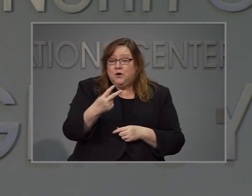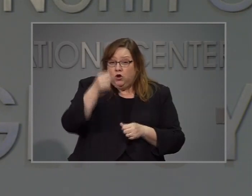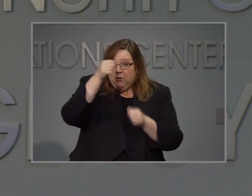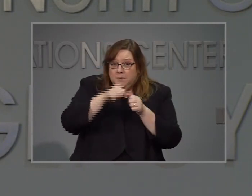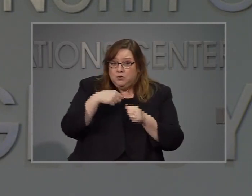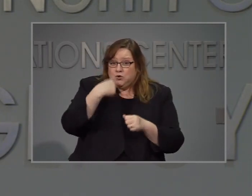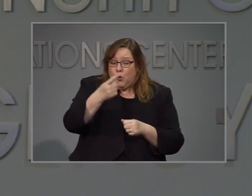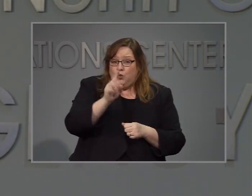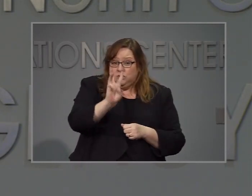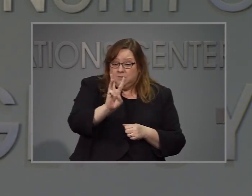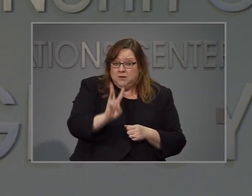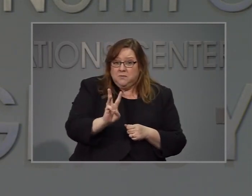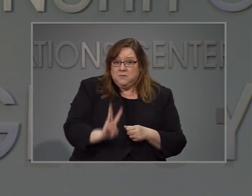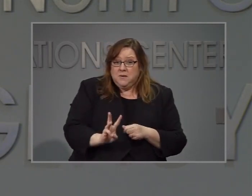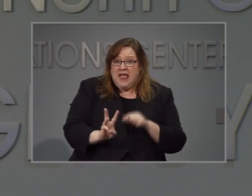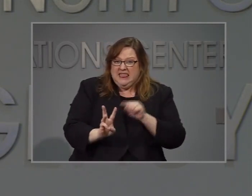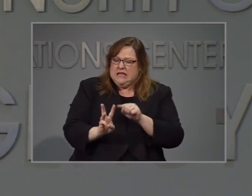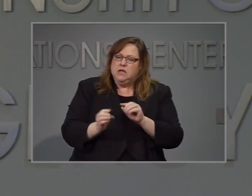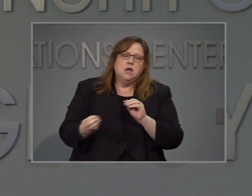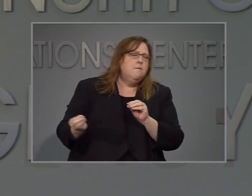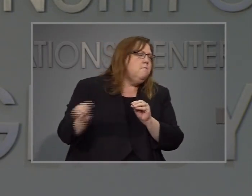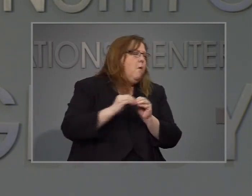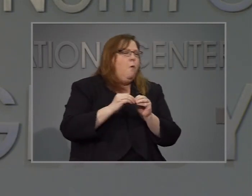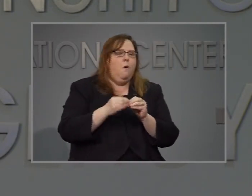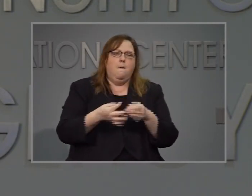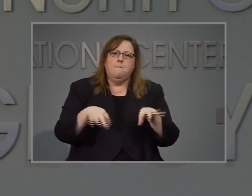UNEMPLOYMENT BEEN BENEFITS PROCESS. IN SAFER AT HOME FACE